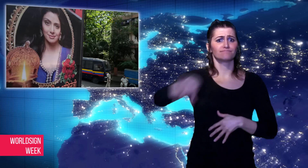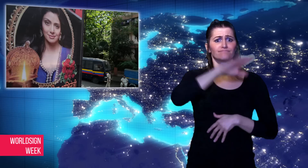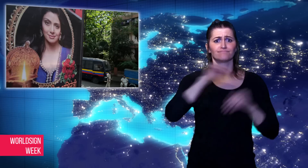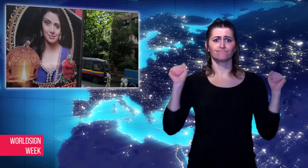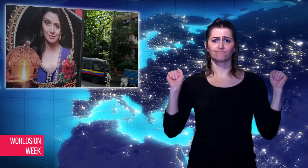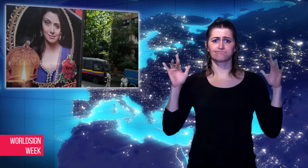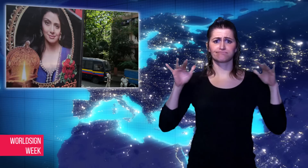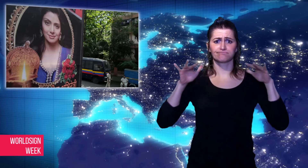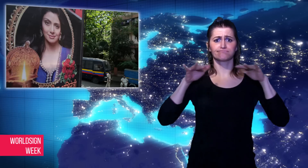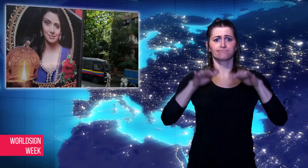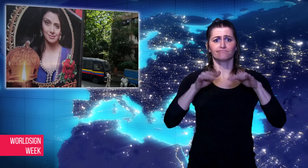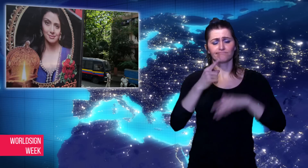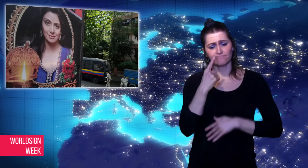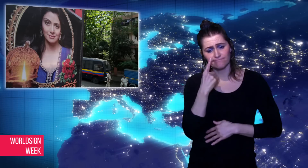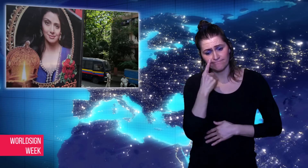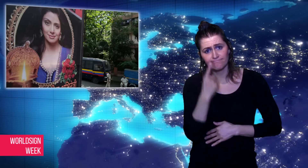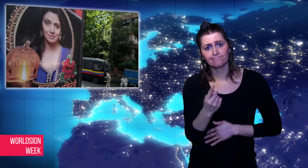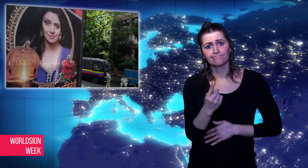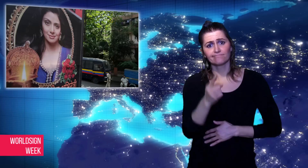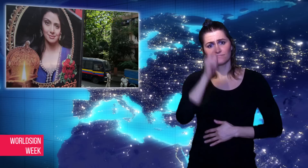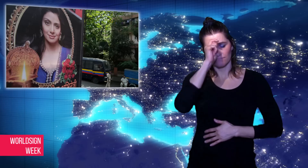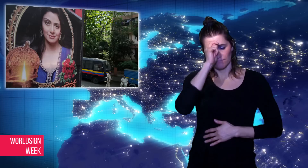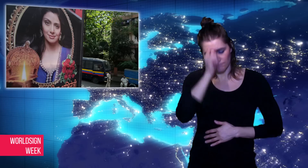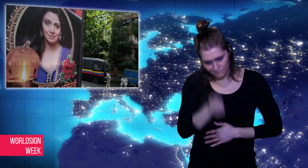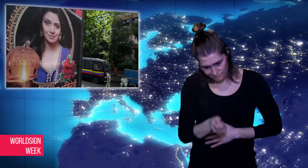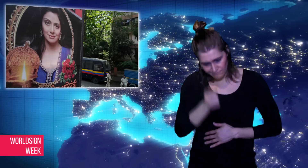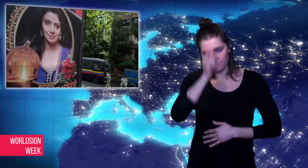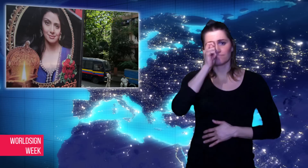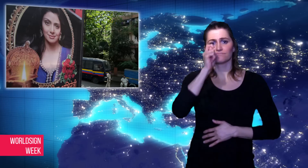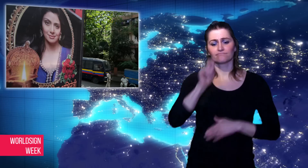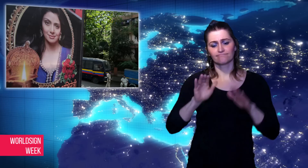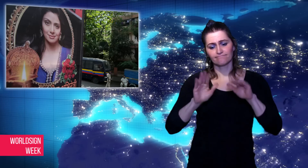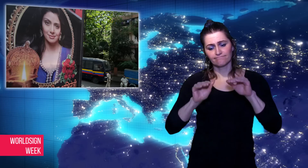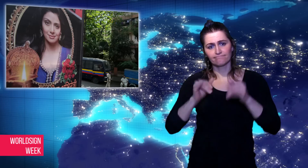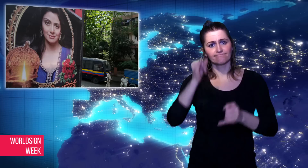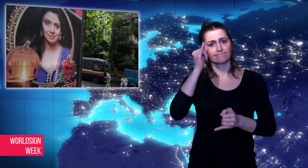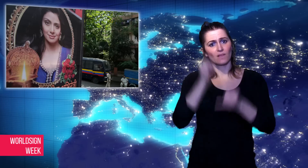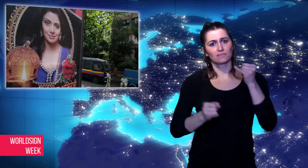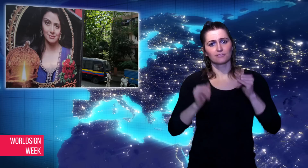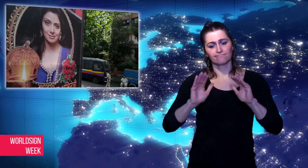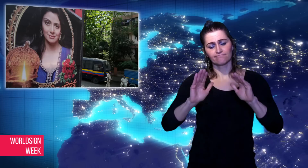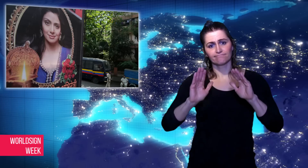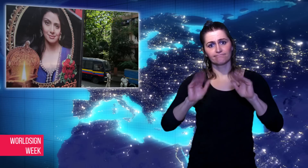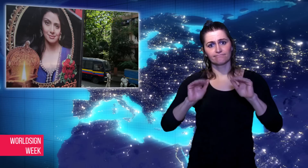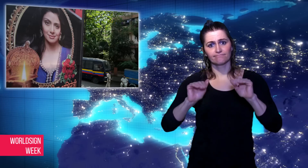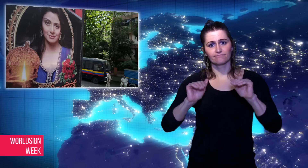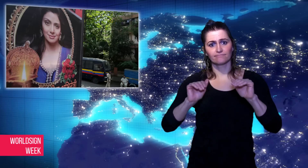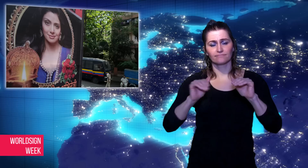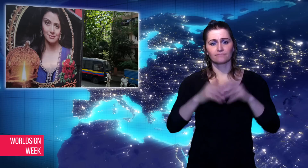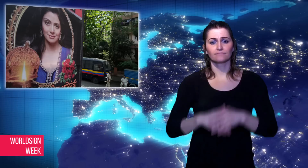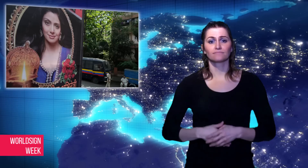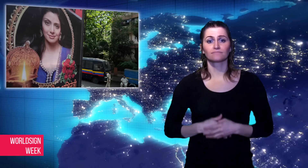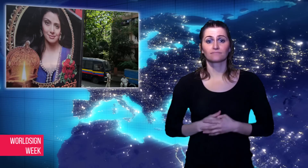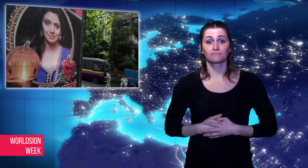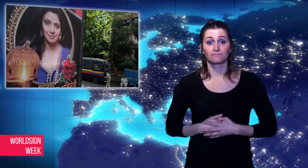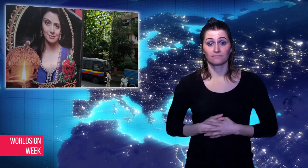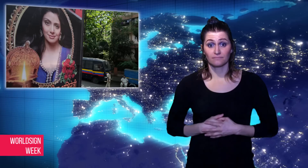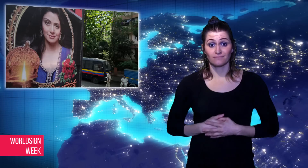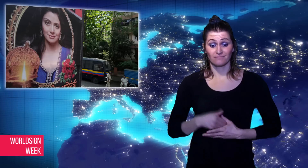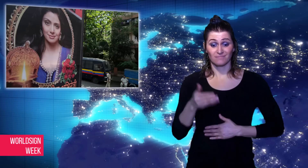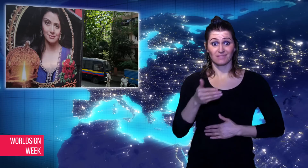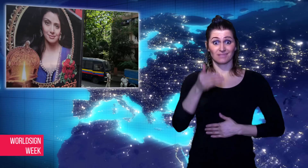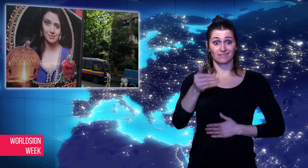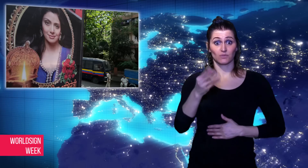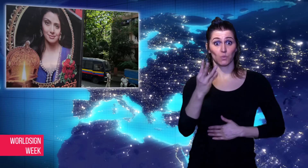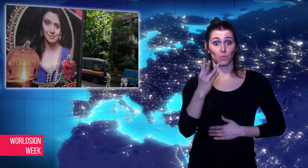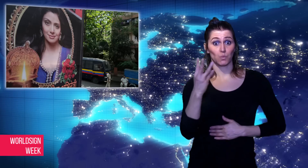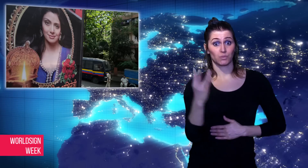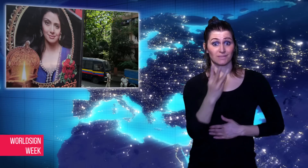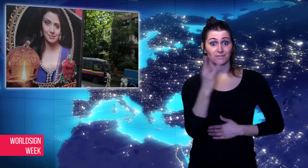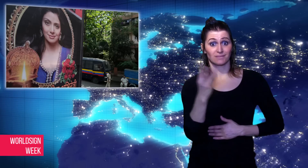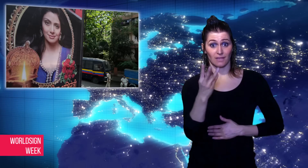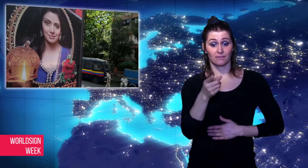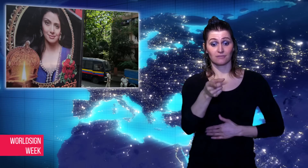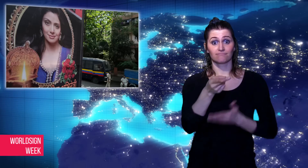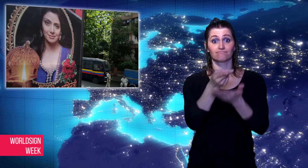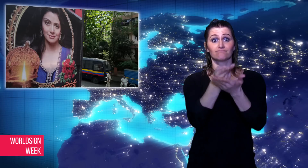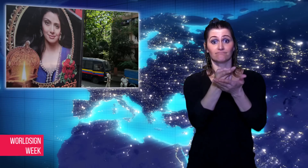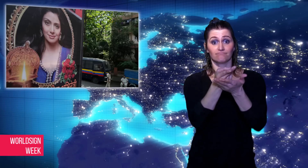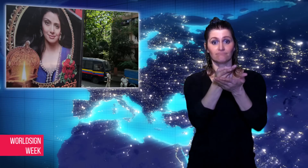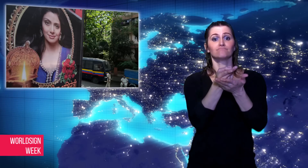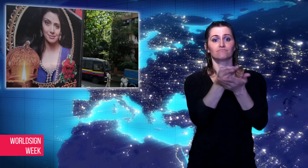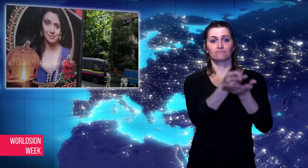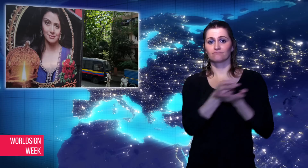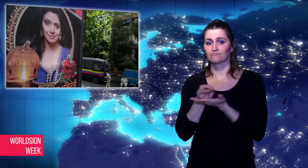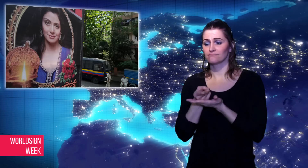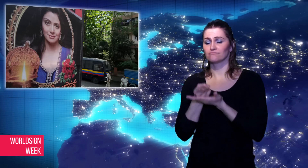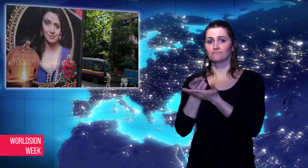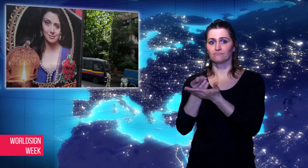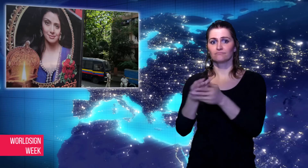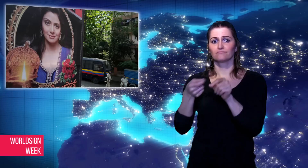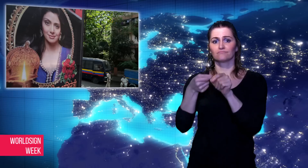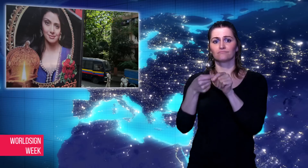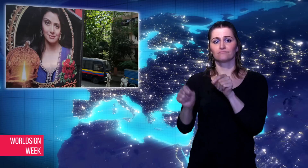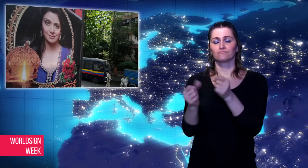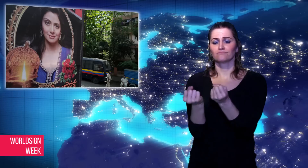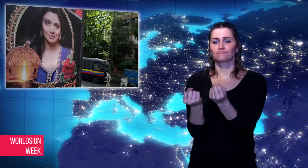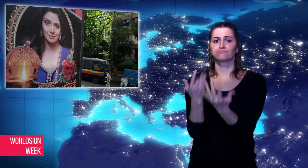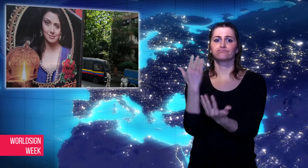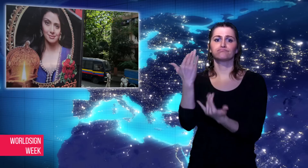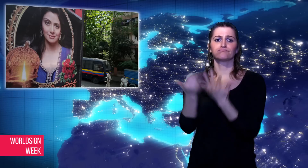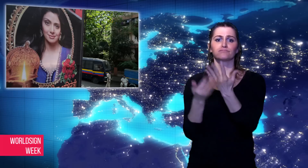to pay their respects. Her cremation was